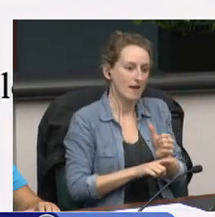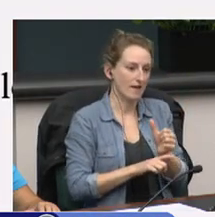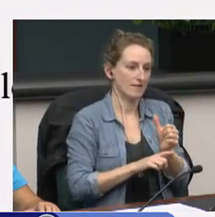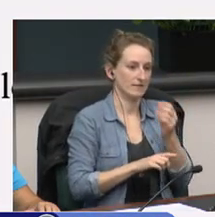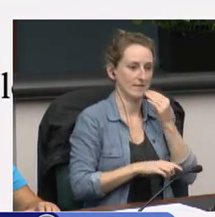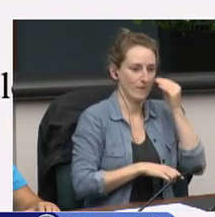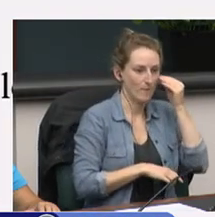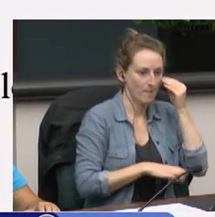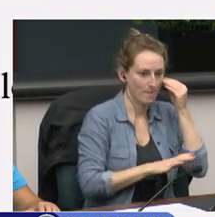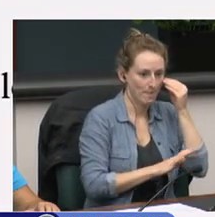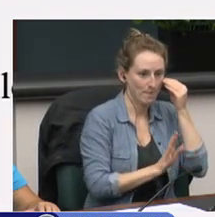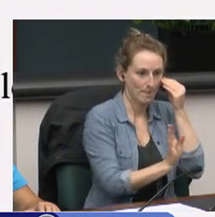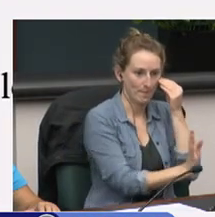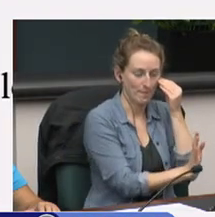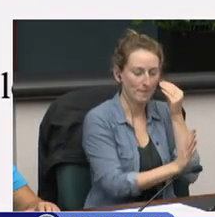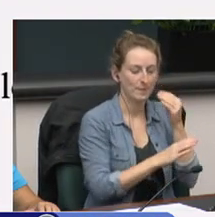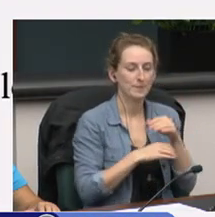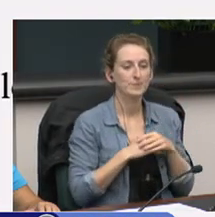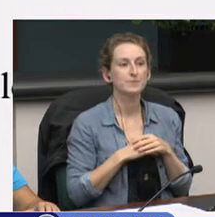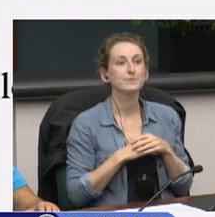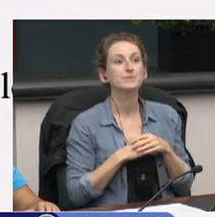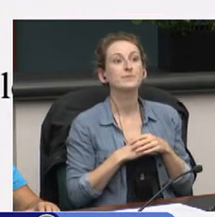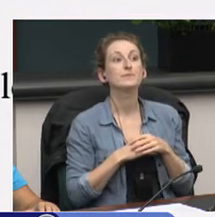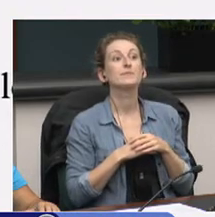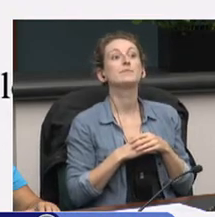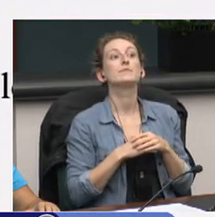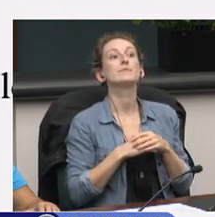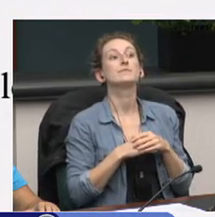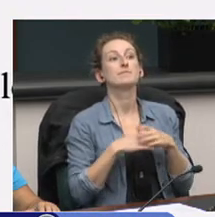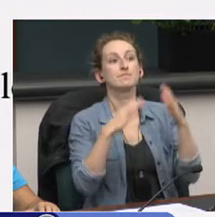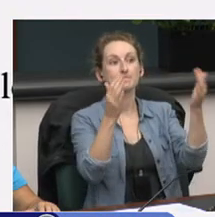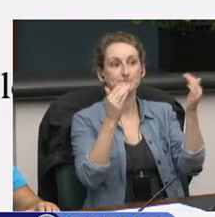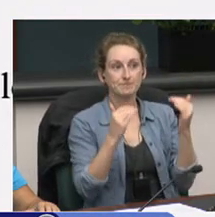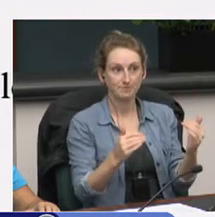developments then you have your residential again similar categories